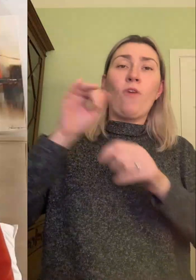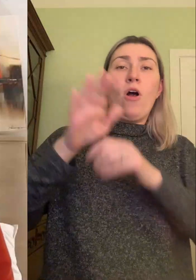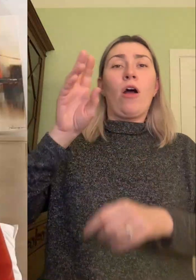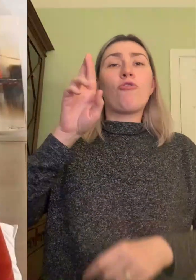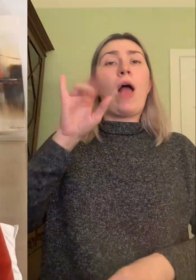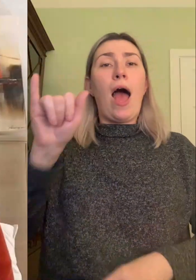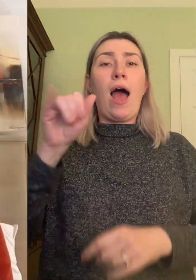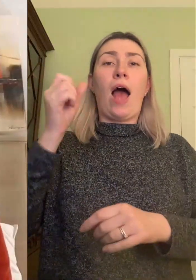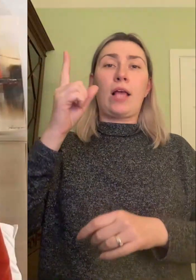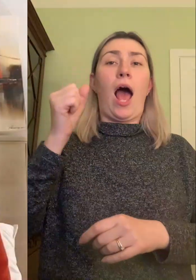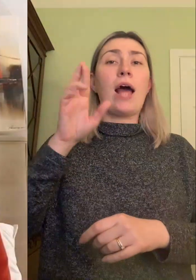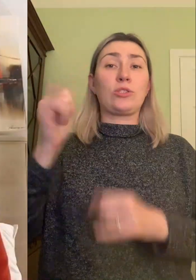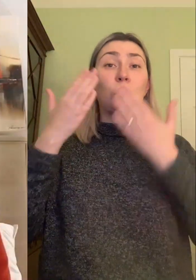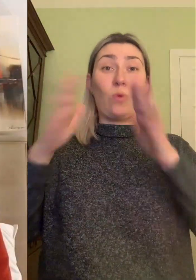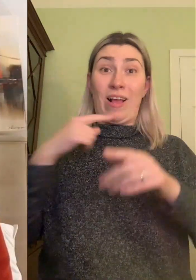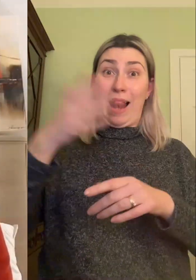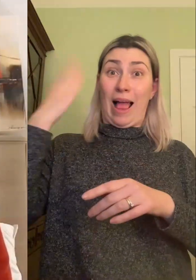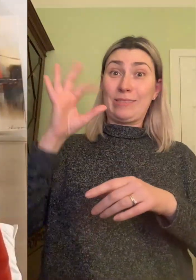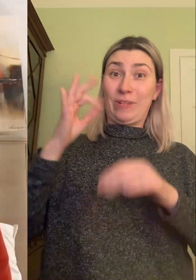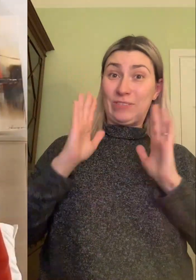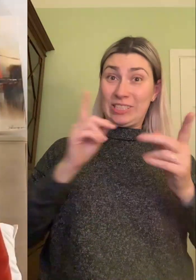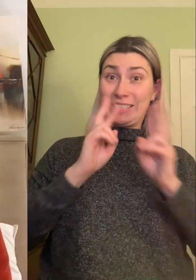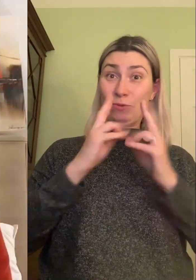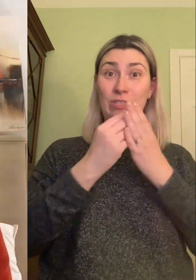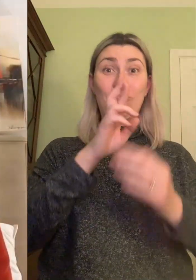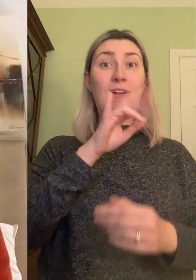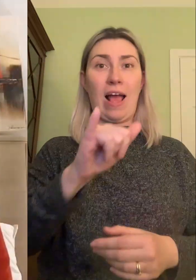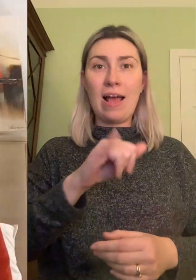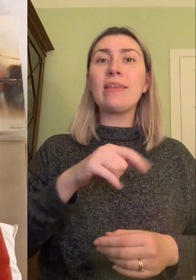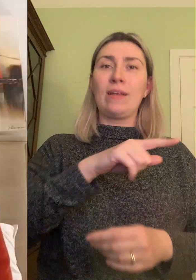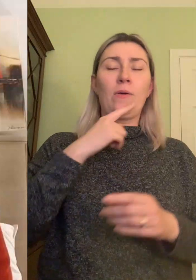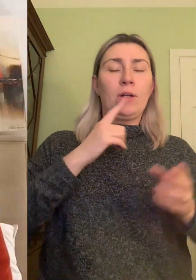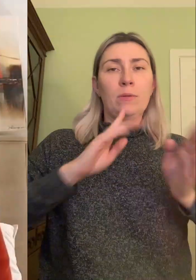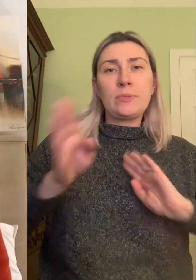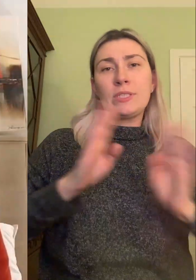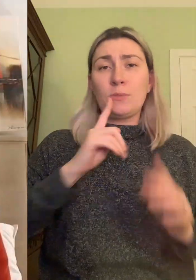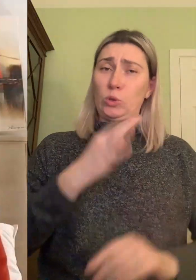Last Monday I did an interview with Ray. ...so I’ve been really busy, but in a good way!